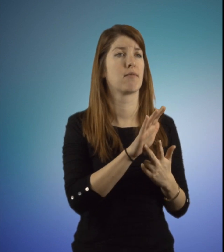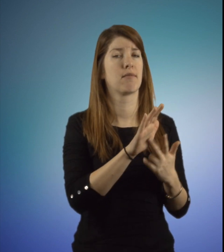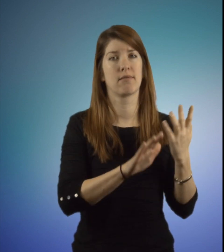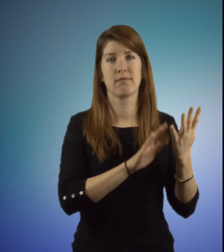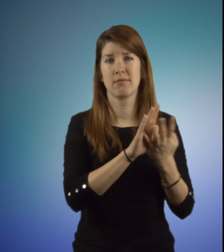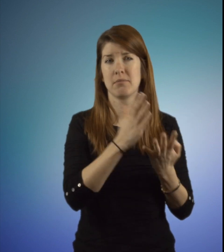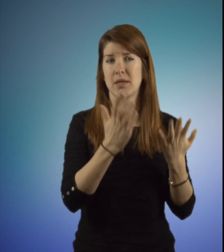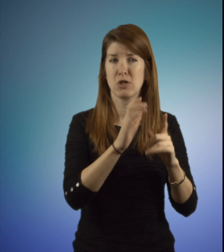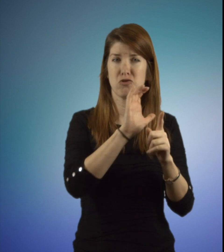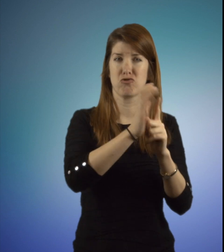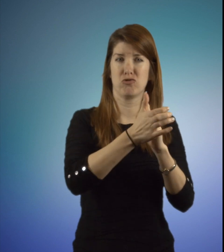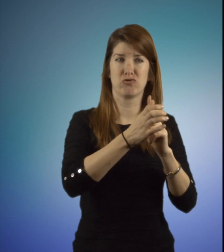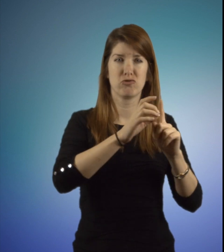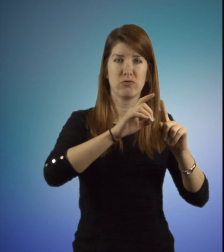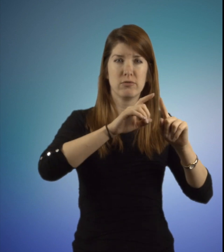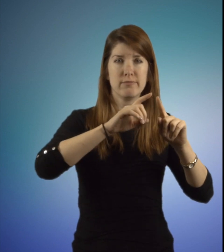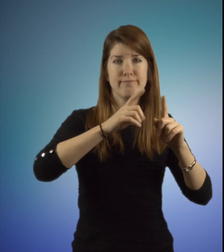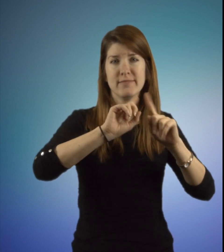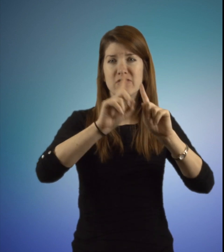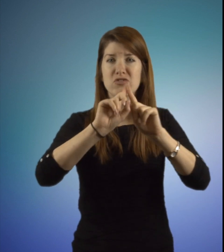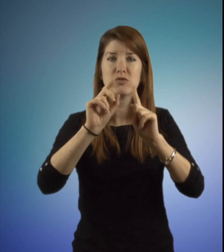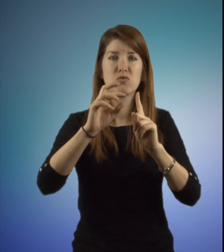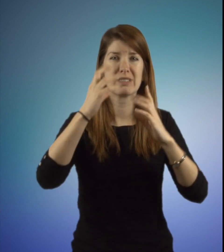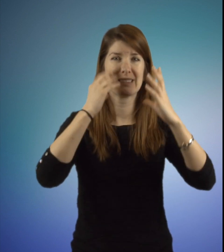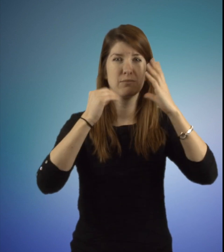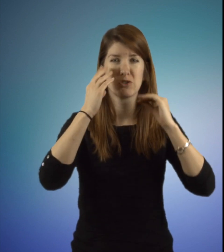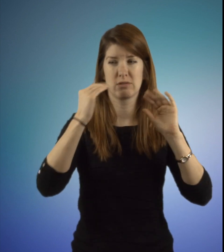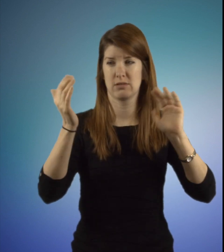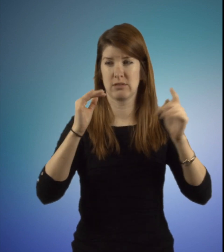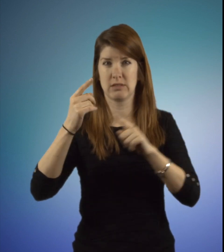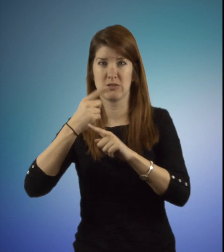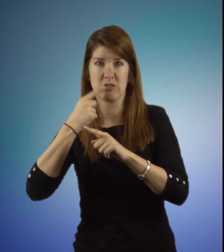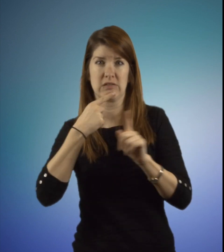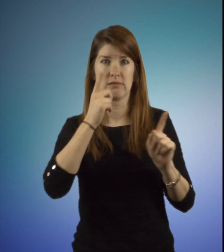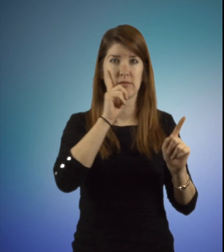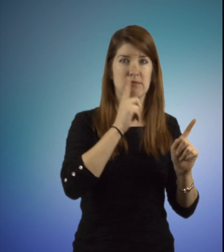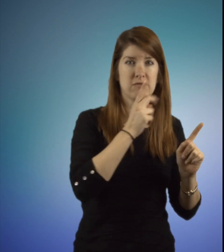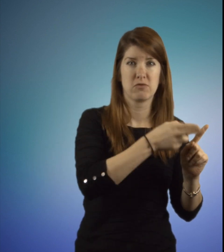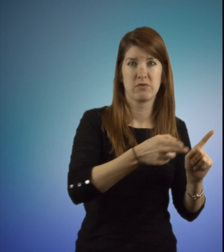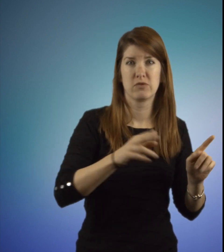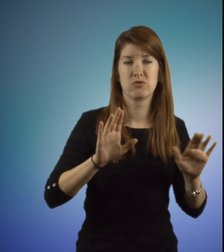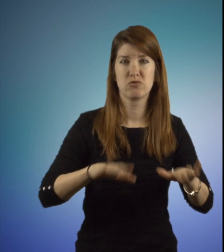there may be culturally related differences or experiences among students who are deaf